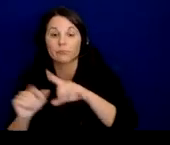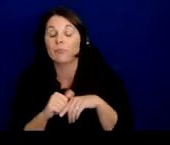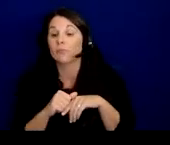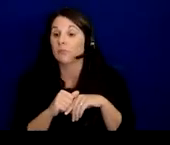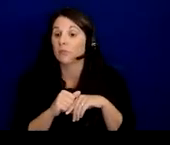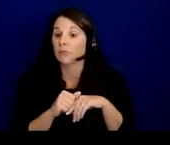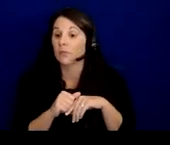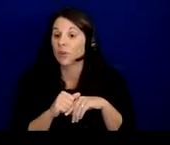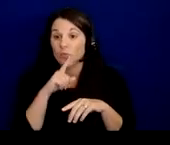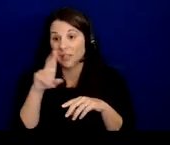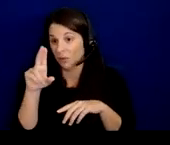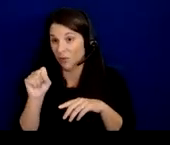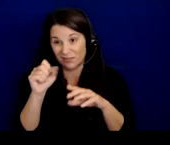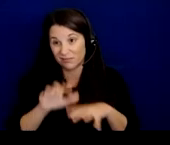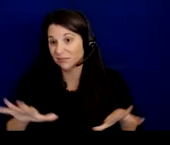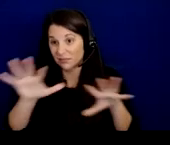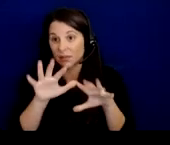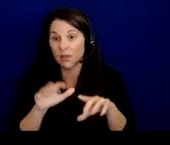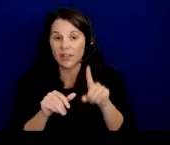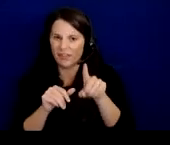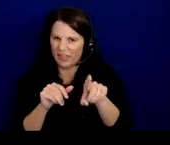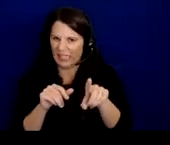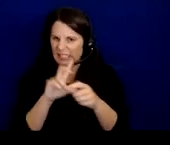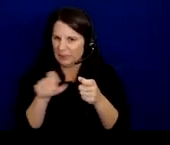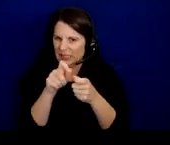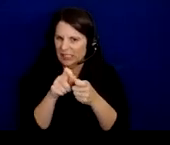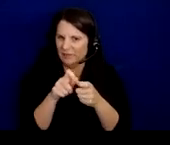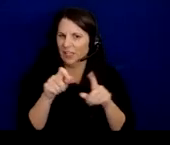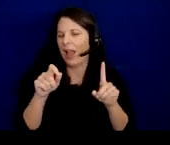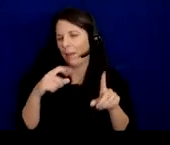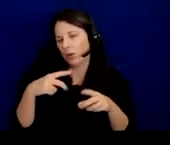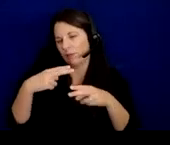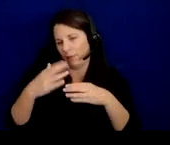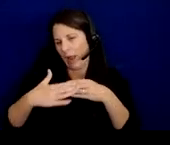Cecil program, critically engaged civic learning. I'll refer to it as Cecil. Now